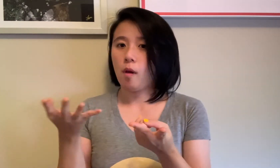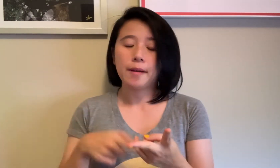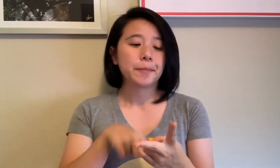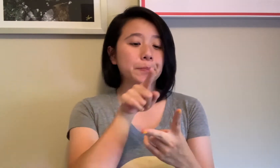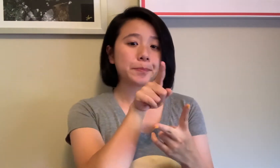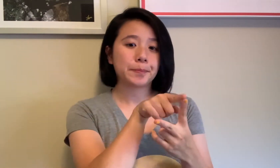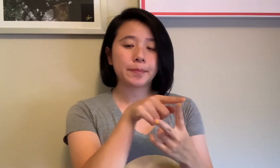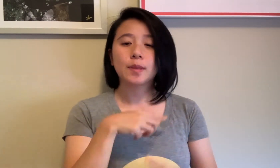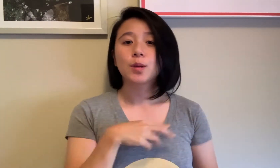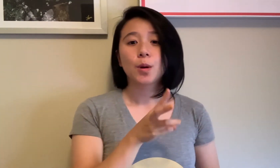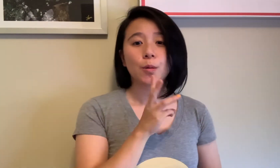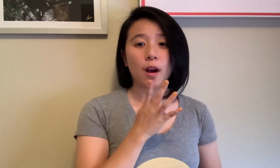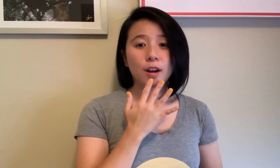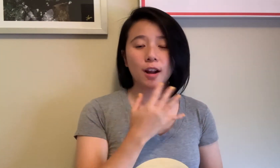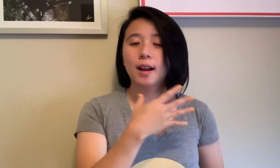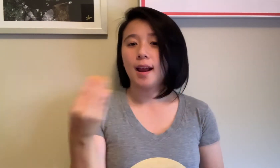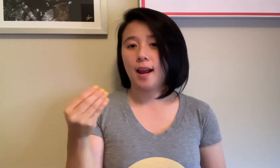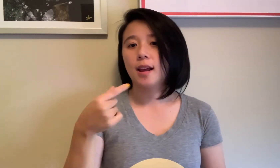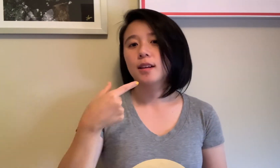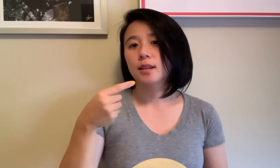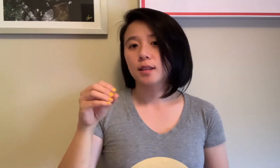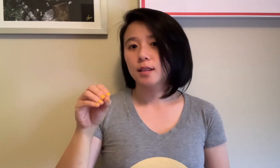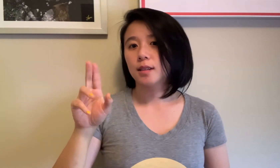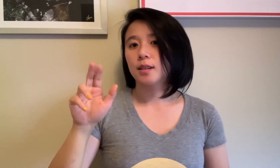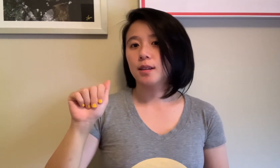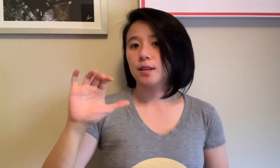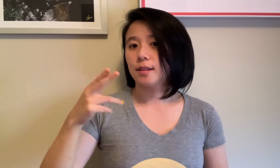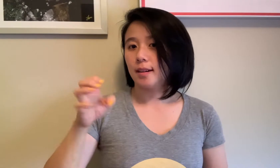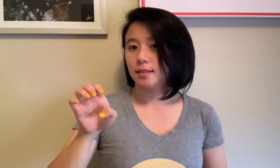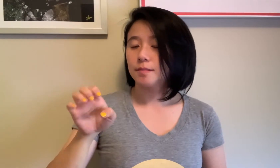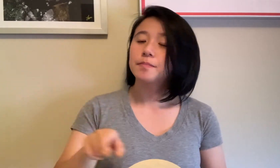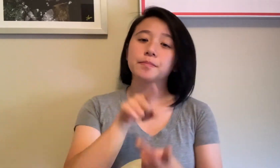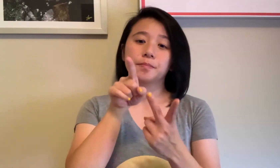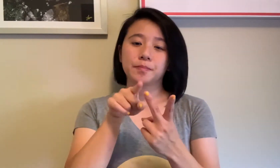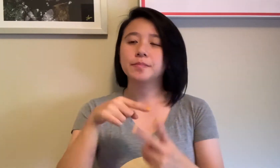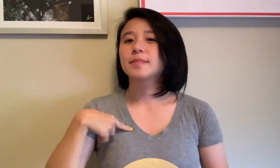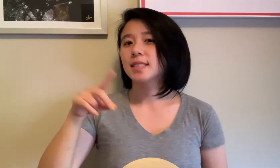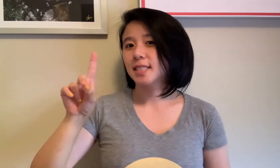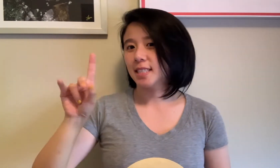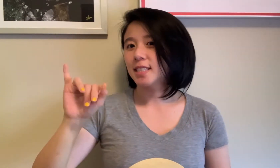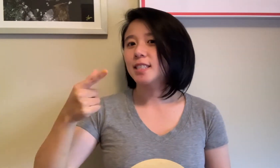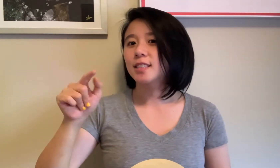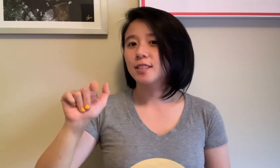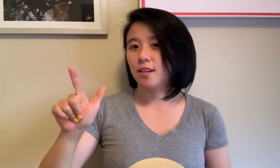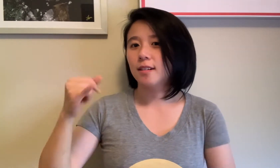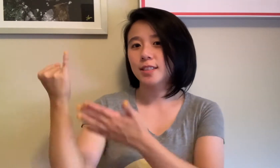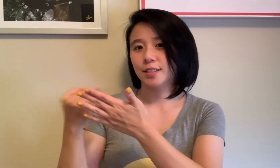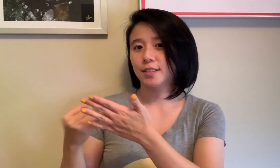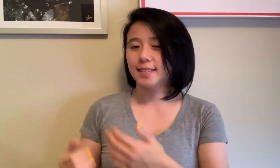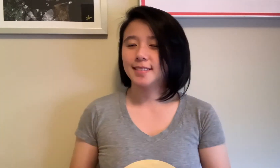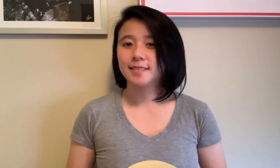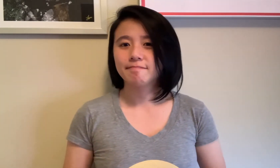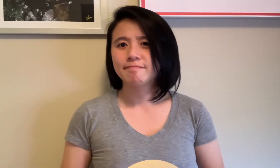The first one is watercolor and gouache. Second, I also do digital art.